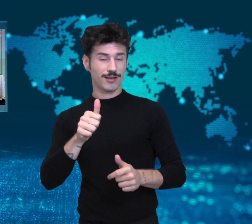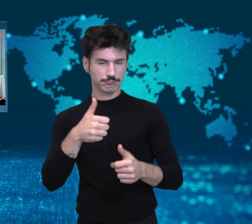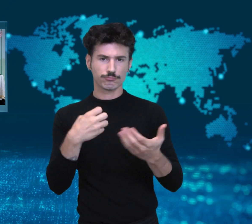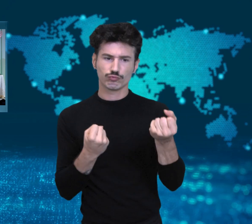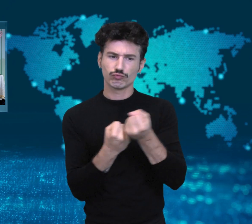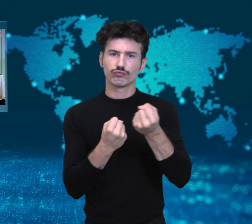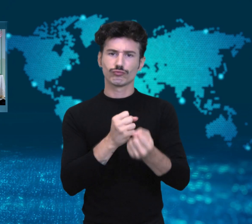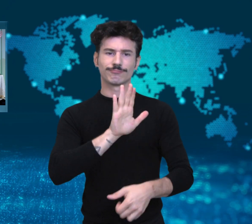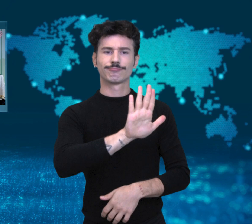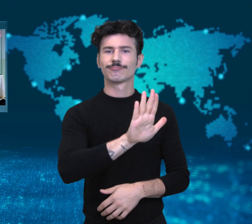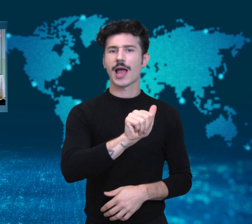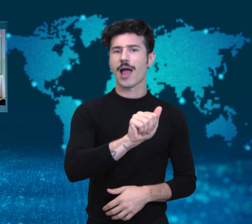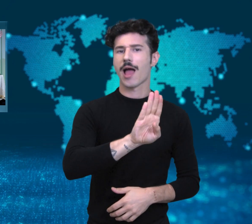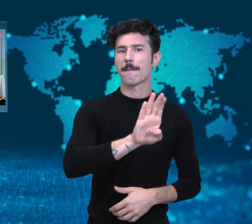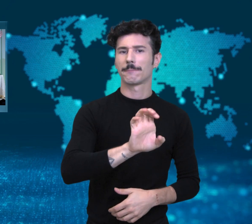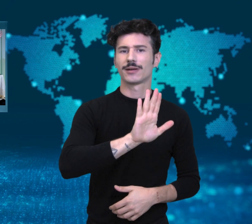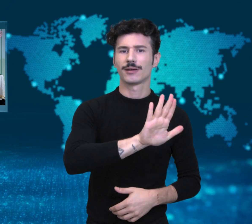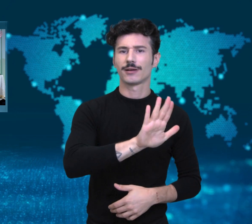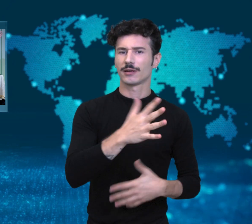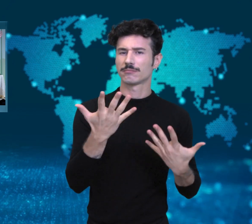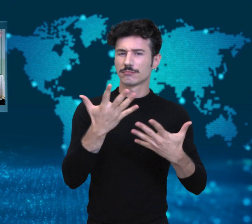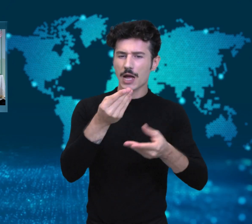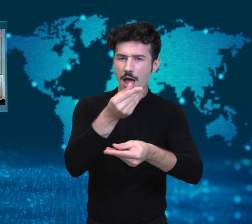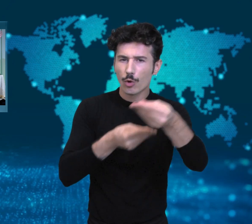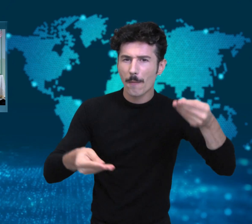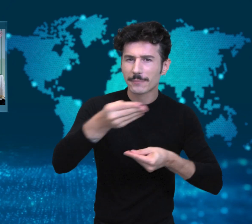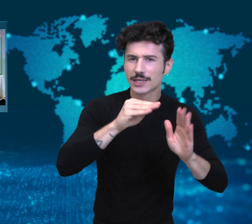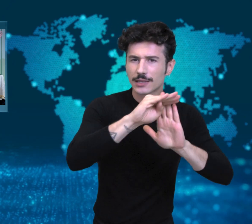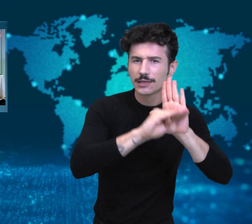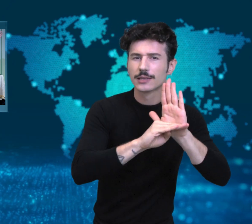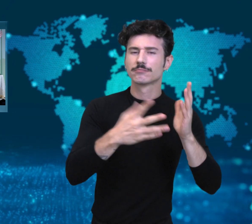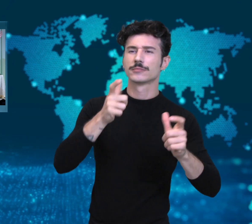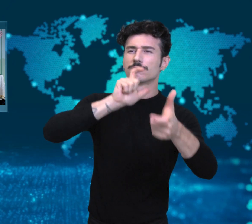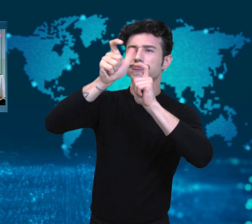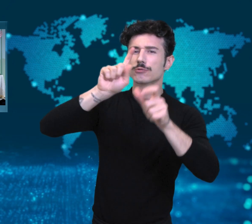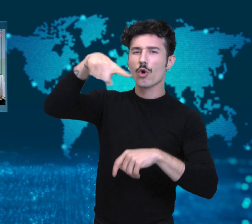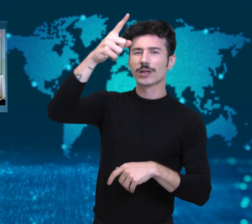and has been Abe’s spokesman for 8 years.